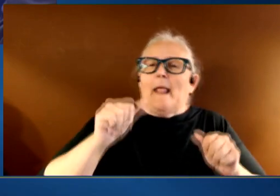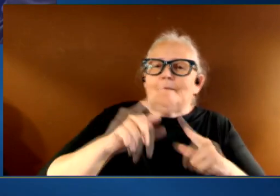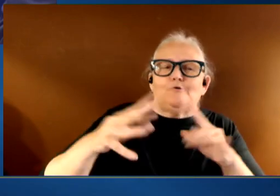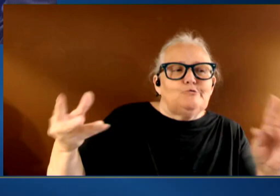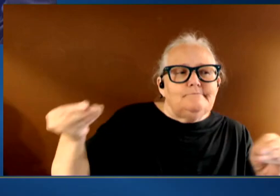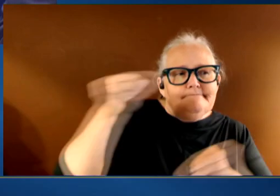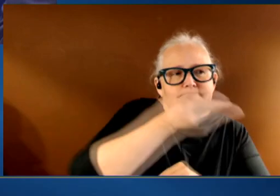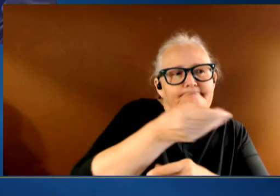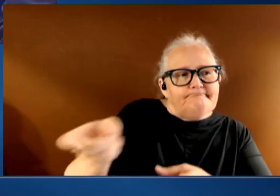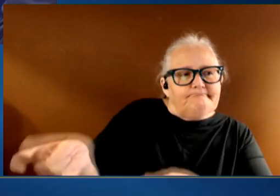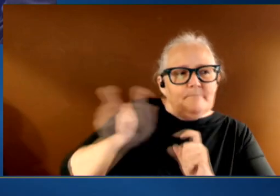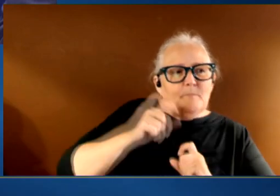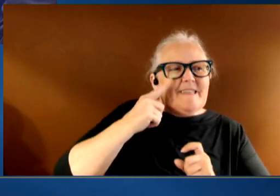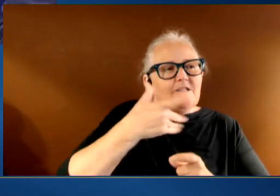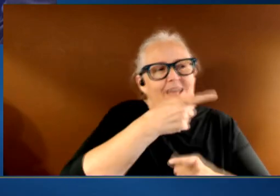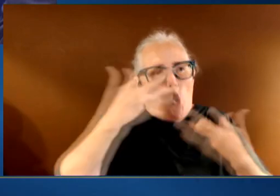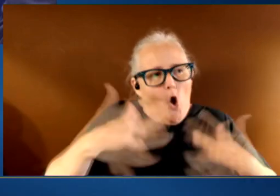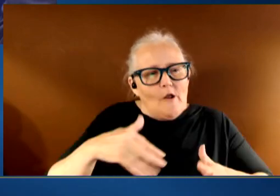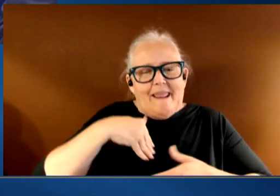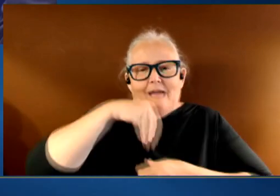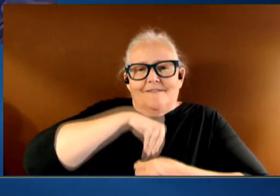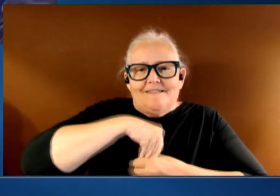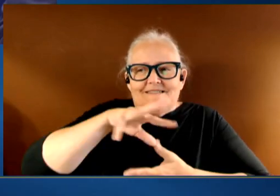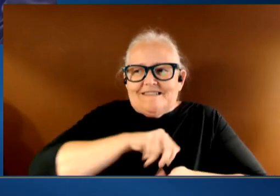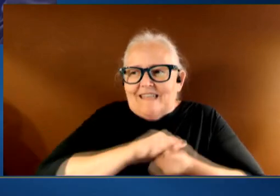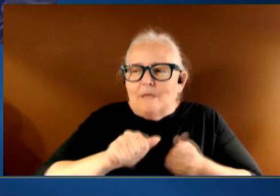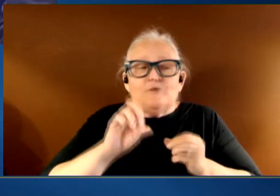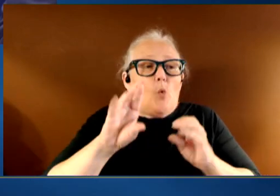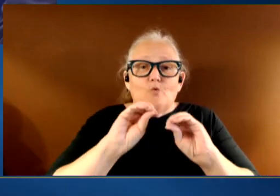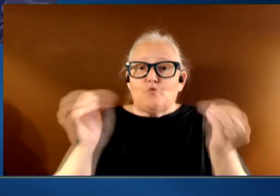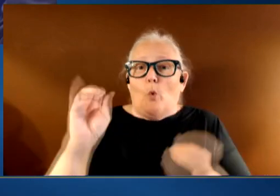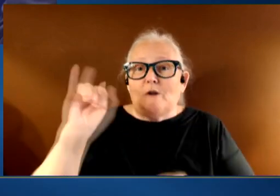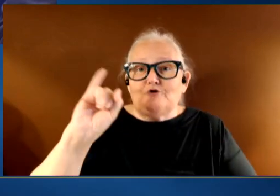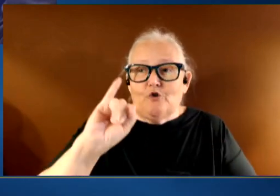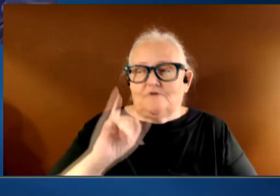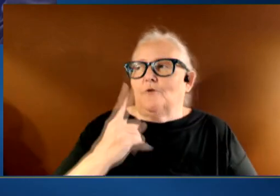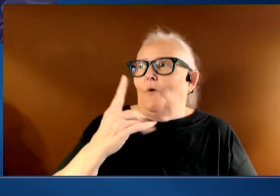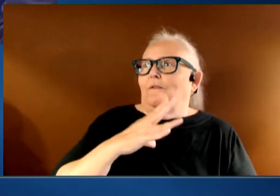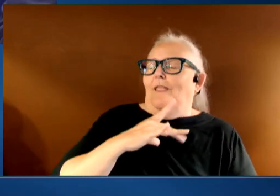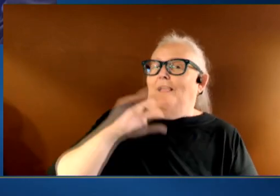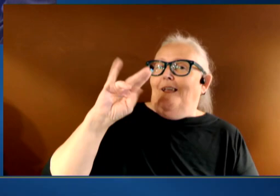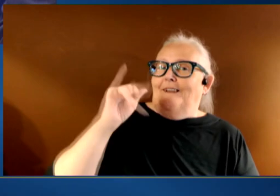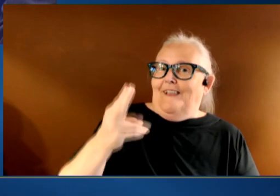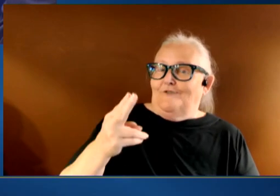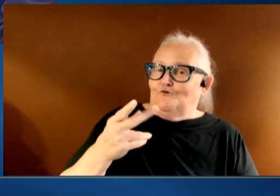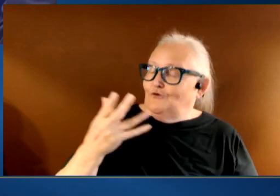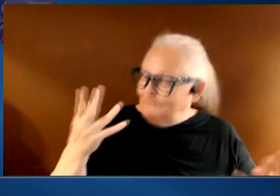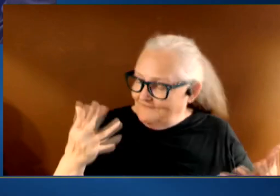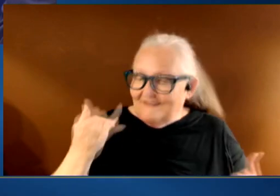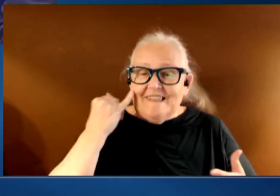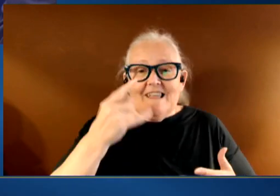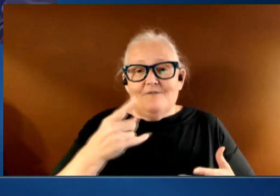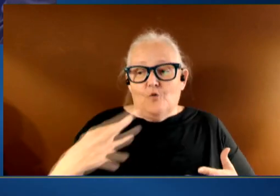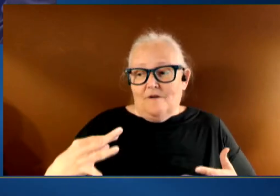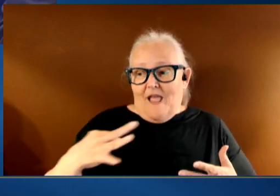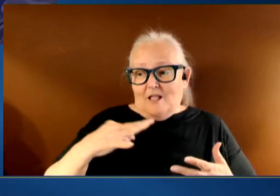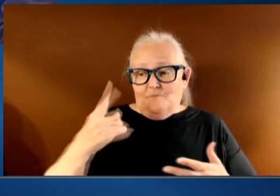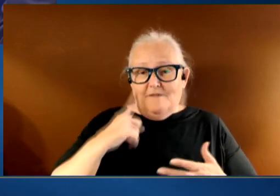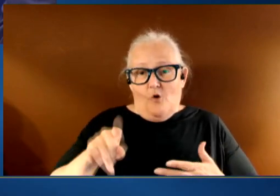because they don't have insurance. That's one thing that's really beneficial about the NIH, if you have, as long as you're eligible for the protocol, you have access to this. So,